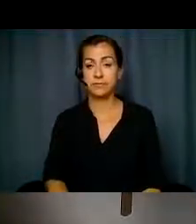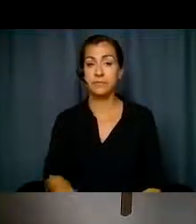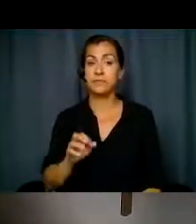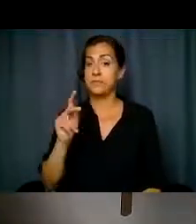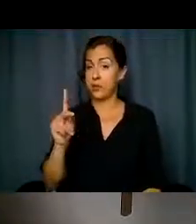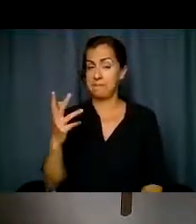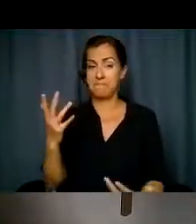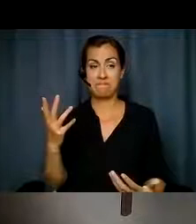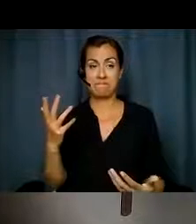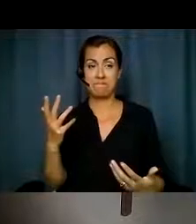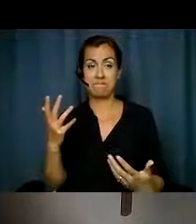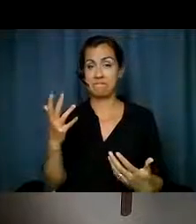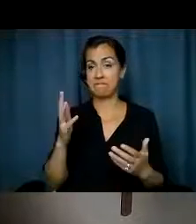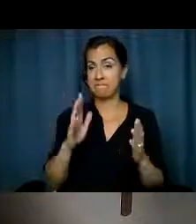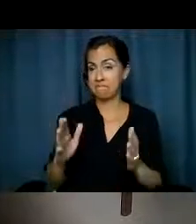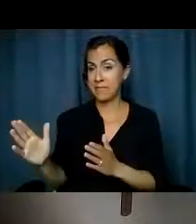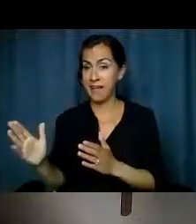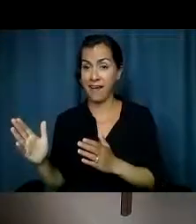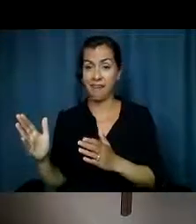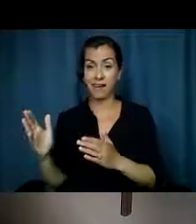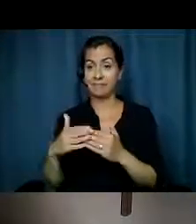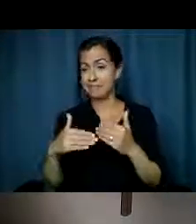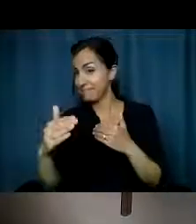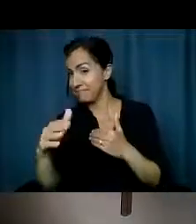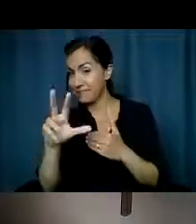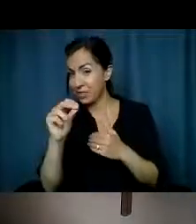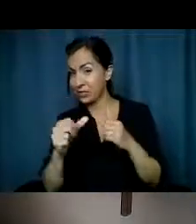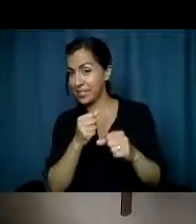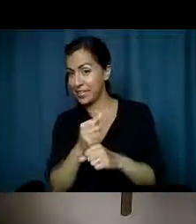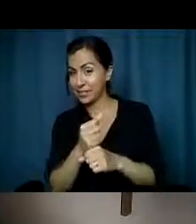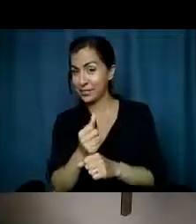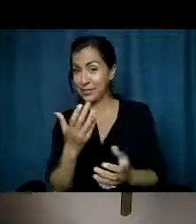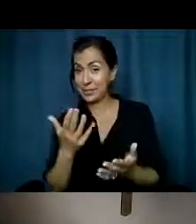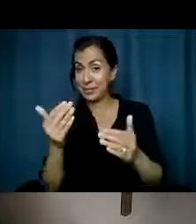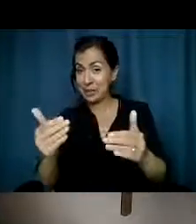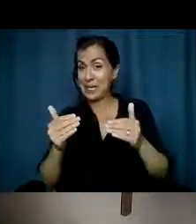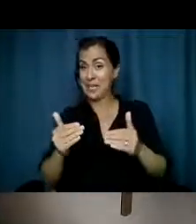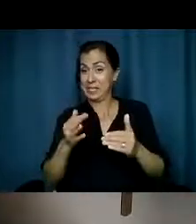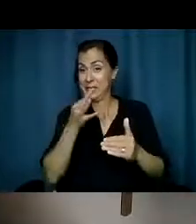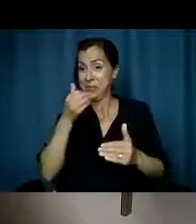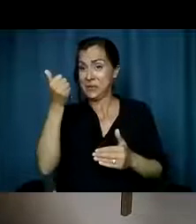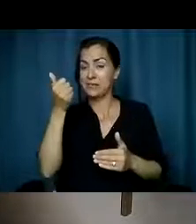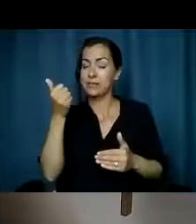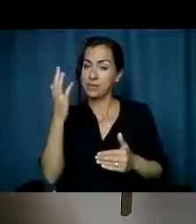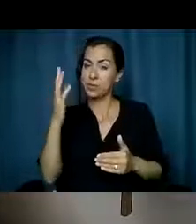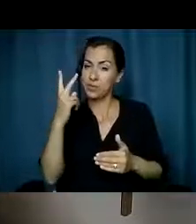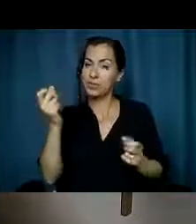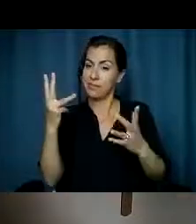yourself? My name is Phil Stone, I'm formerly the head chair of the Oregon Self Advocacy Coalition,